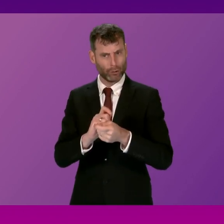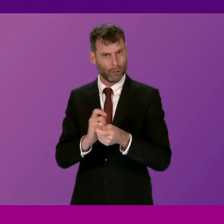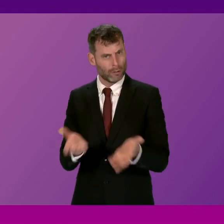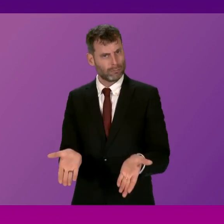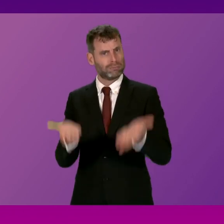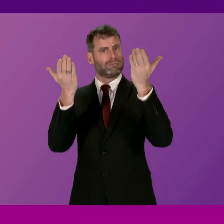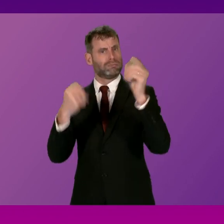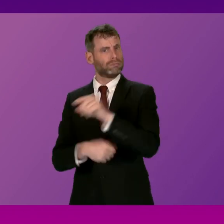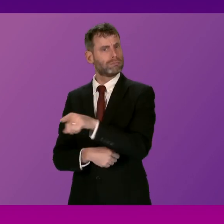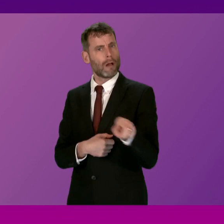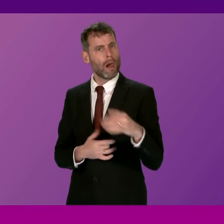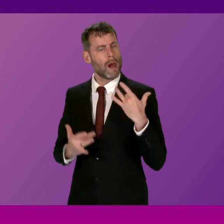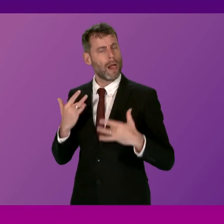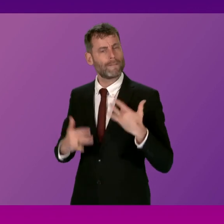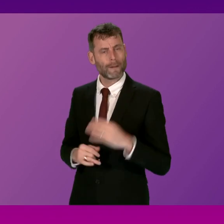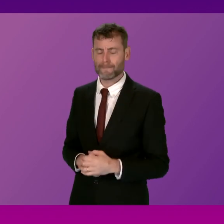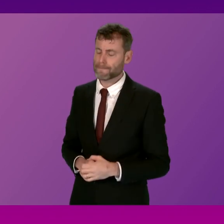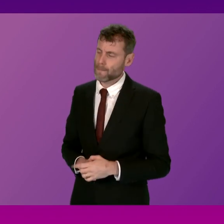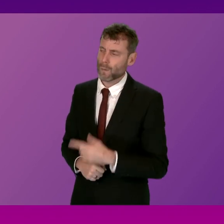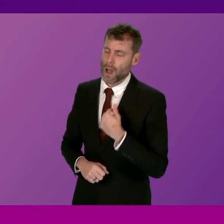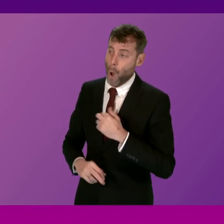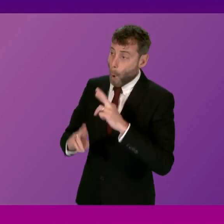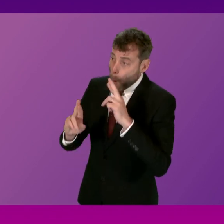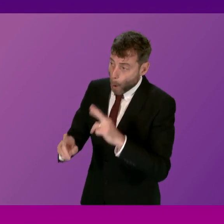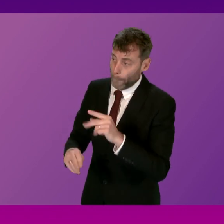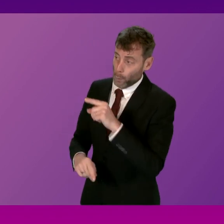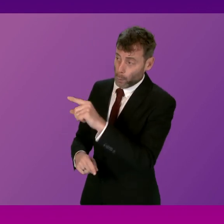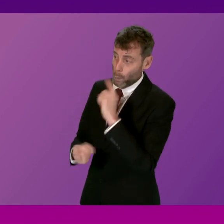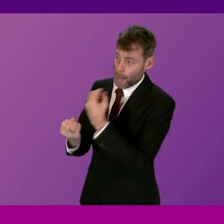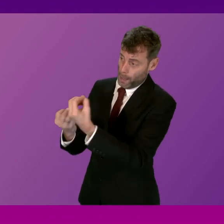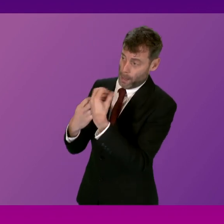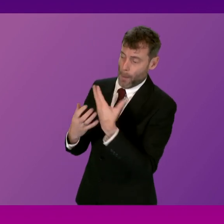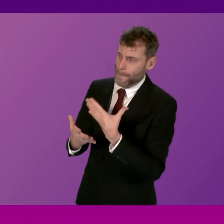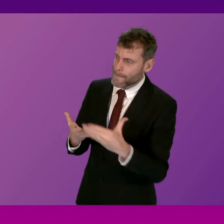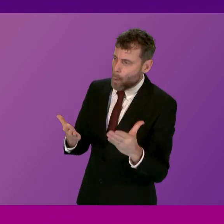I hope that we will hear more detail in the debate, including on people’s experiences,